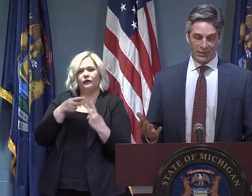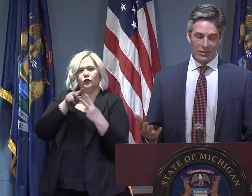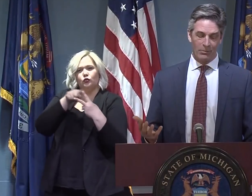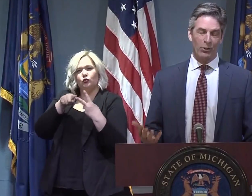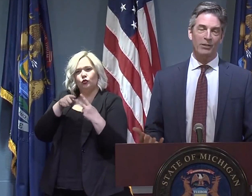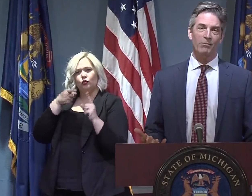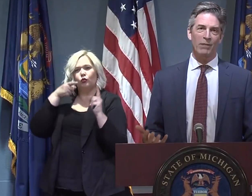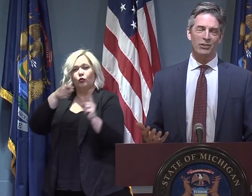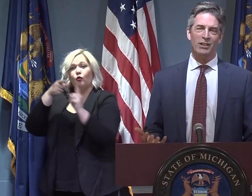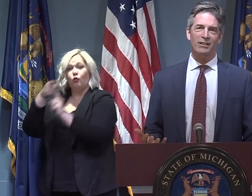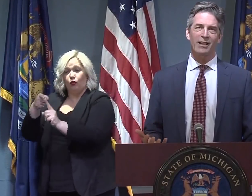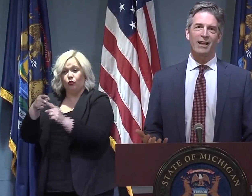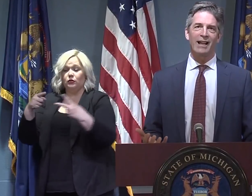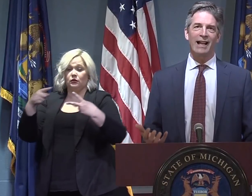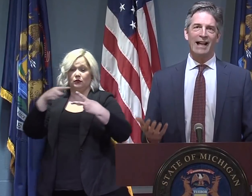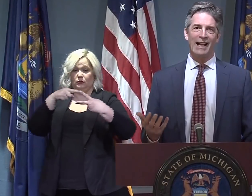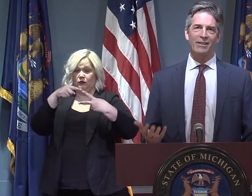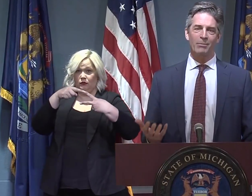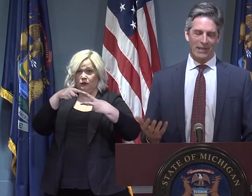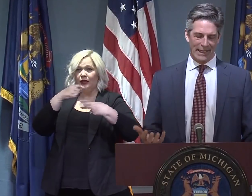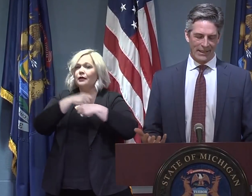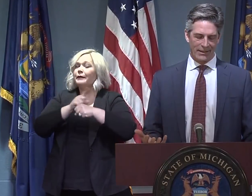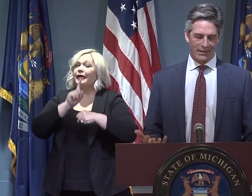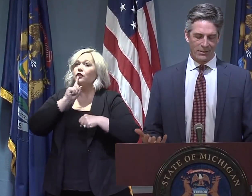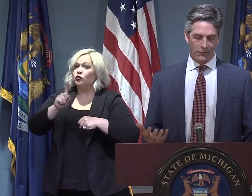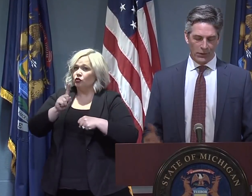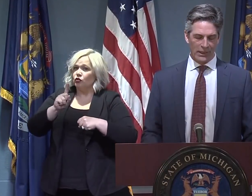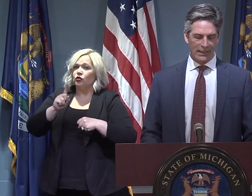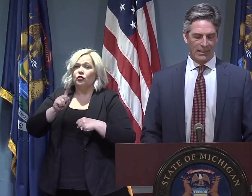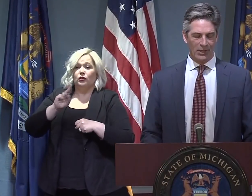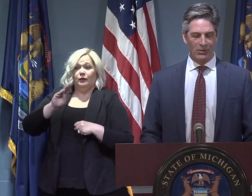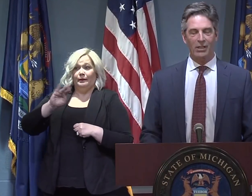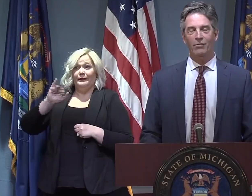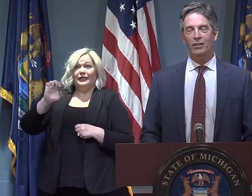COUNCIL WE'LL TALK ABOUT TODAY HAS TWO FUNDAMENTAL GOALS.